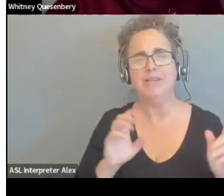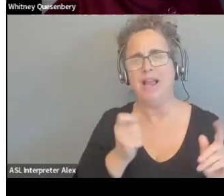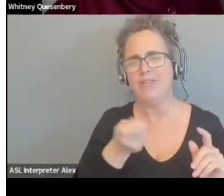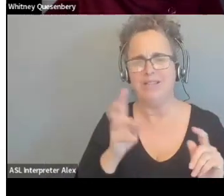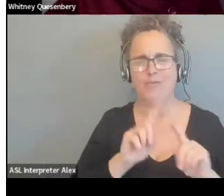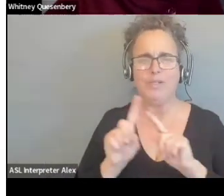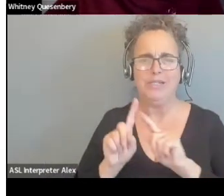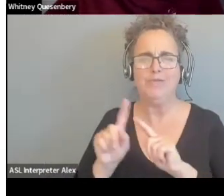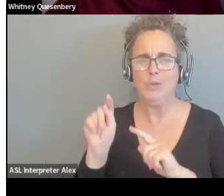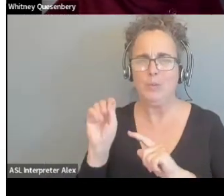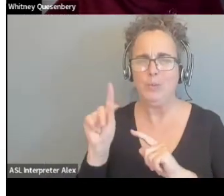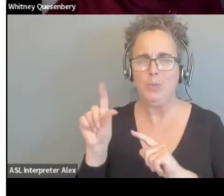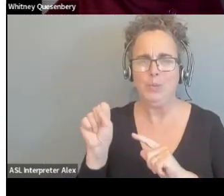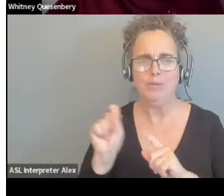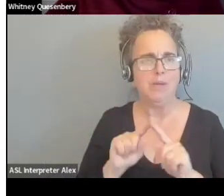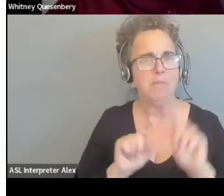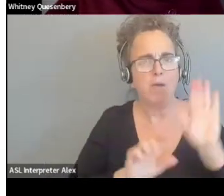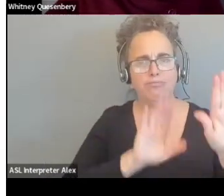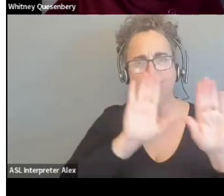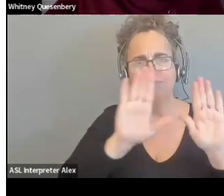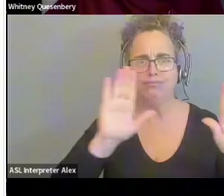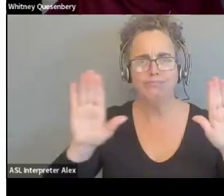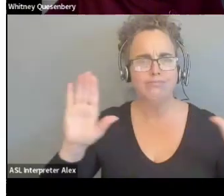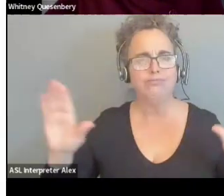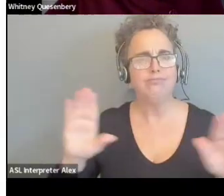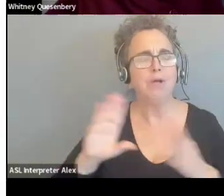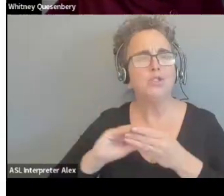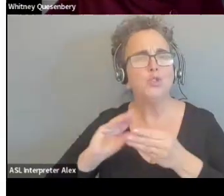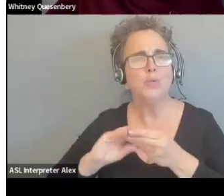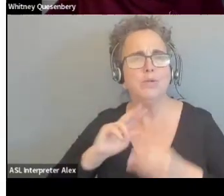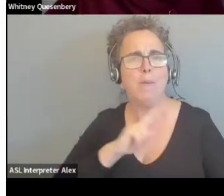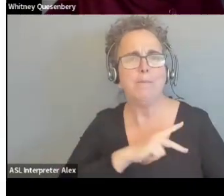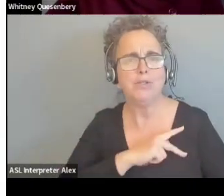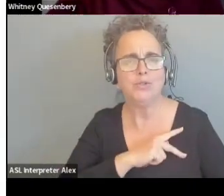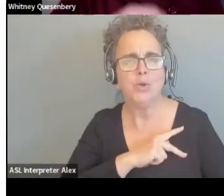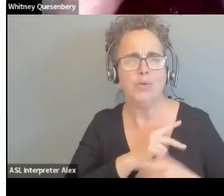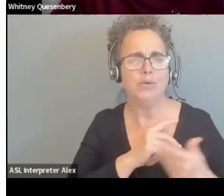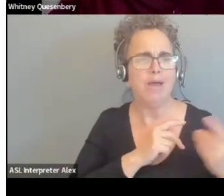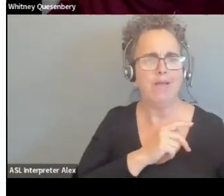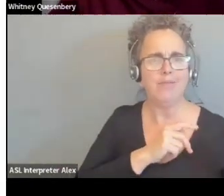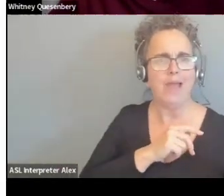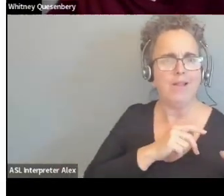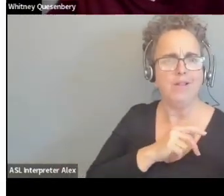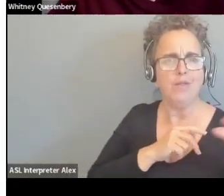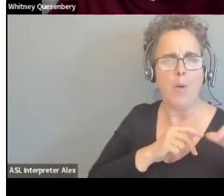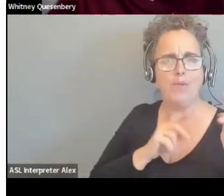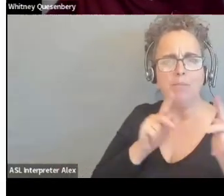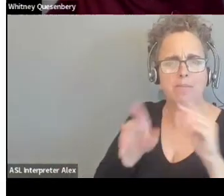to just lay, lay out all the personas and let people add in their own ideas in sticky notes.